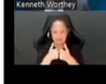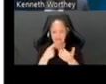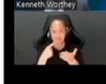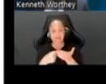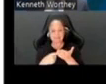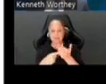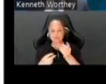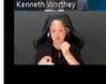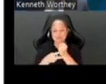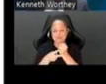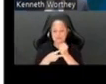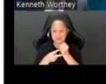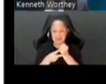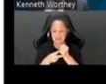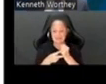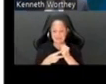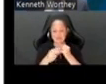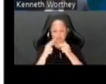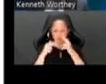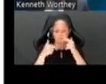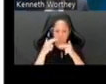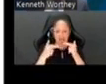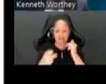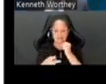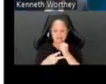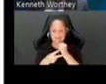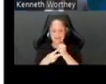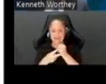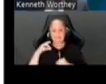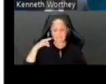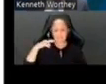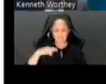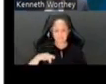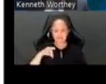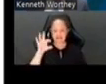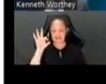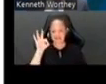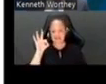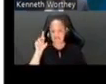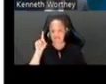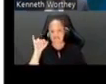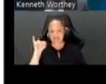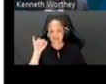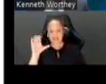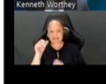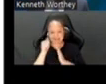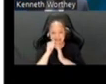savings, or to build your savings, benefits of a federally insured savings account and